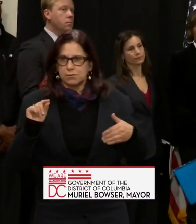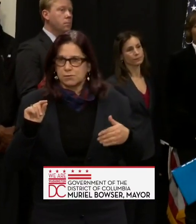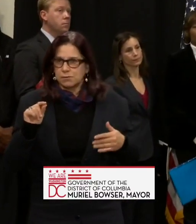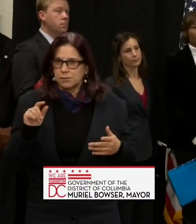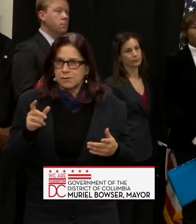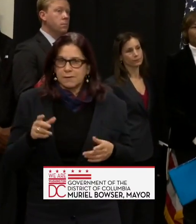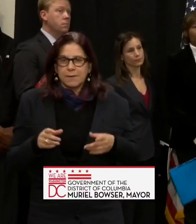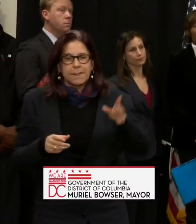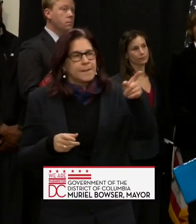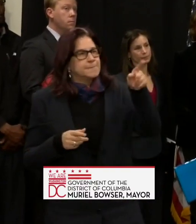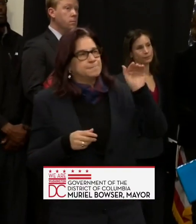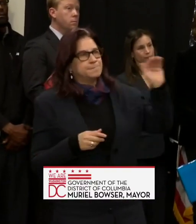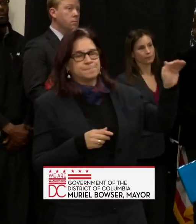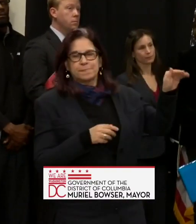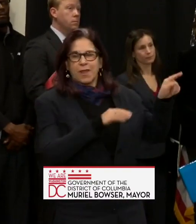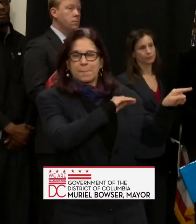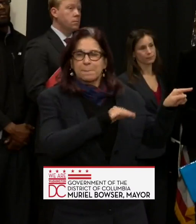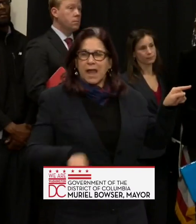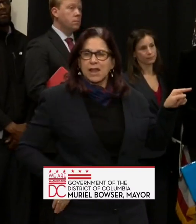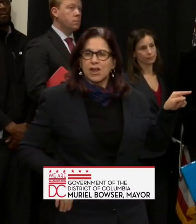THAT HAVE NO INTENT ON GETTING PERMITS.